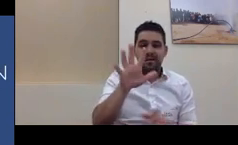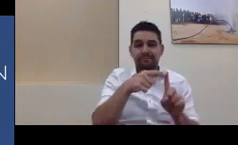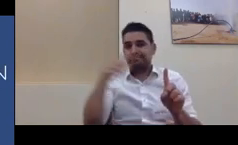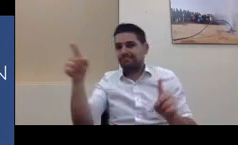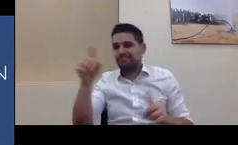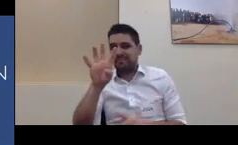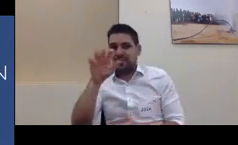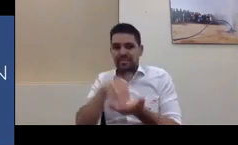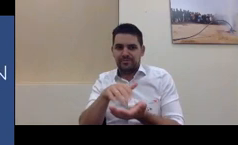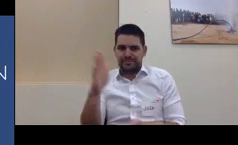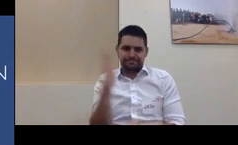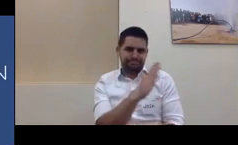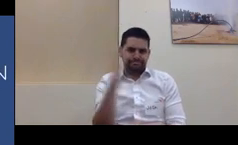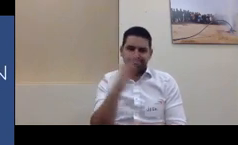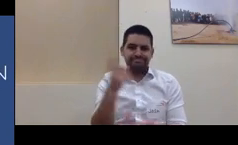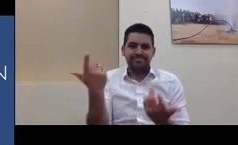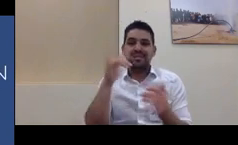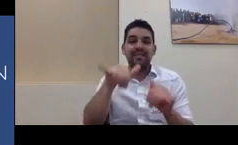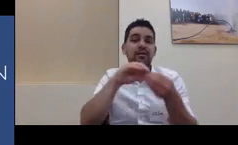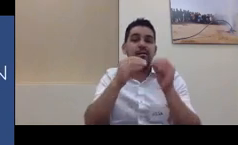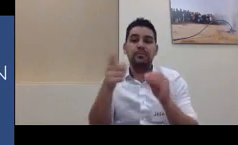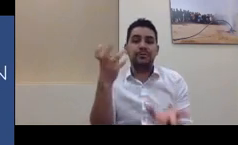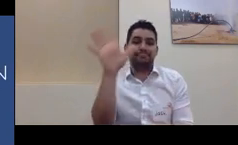about 155,000 to 400,000,